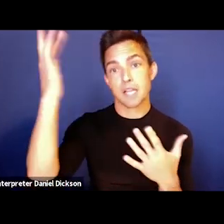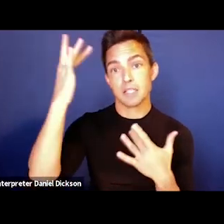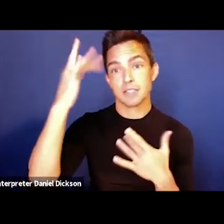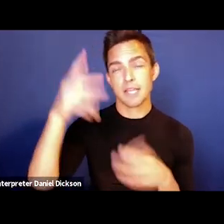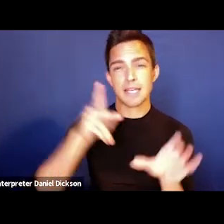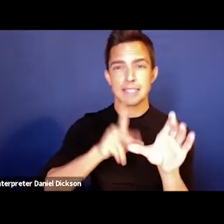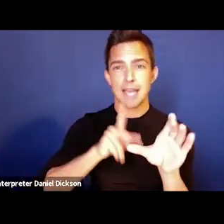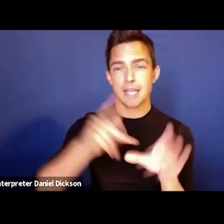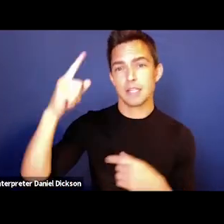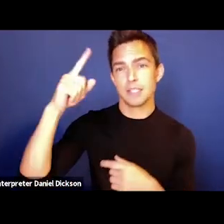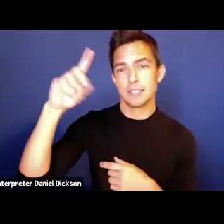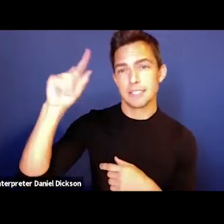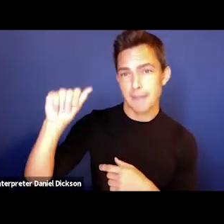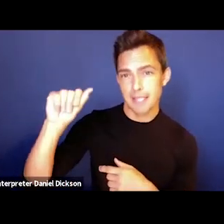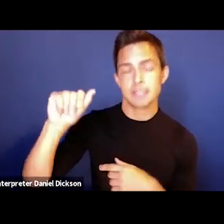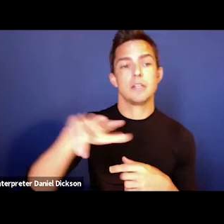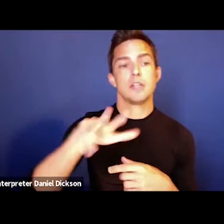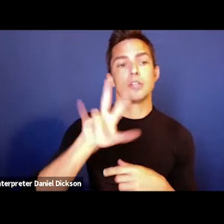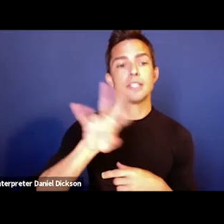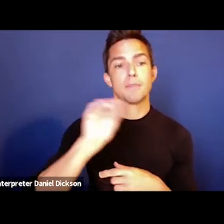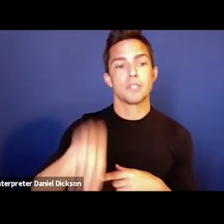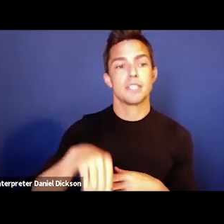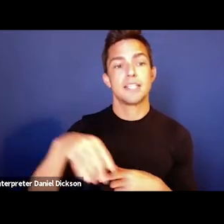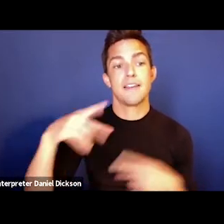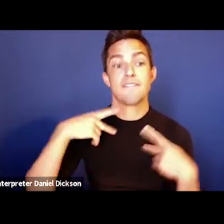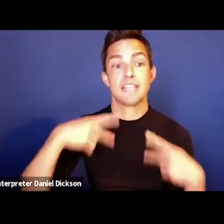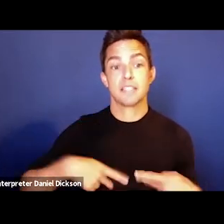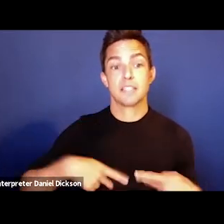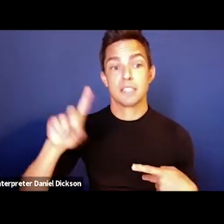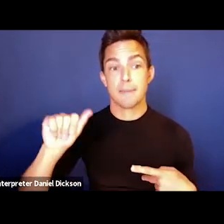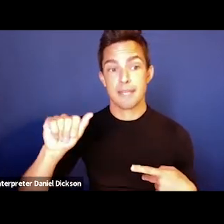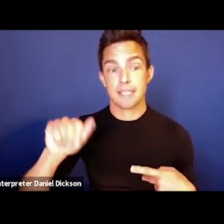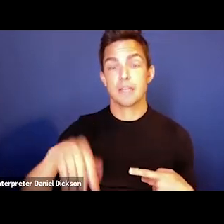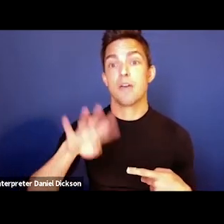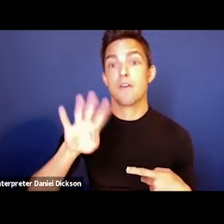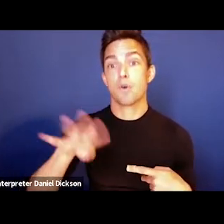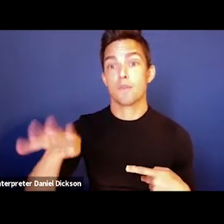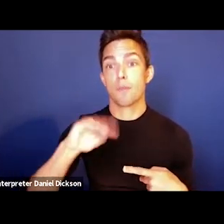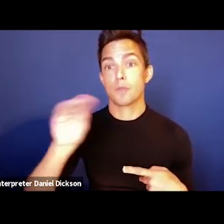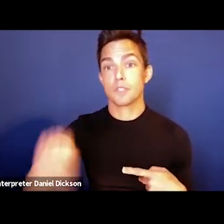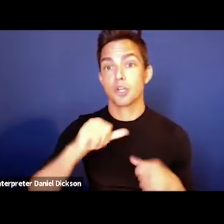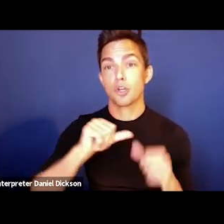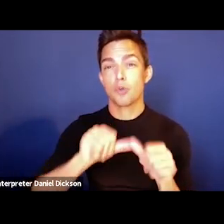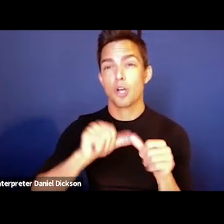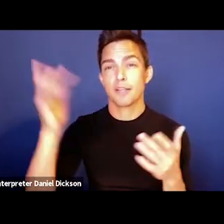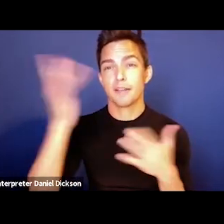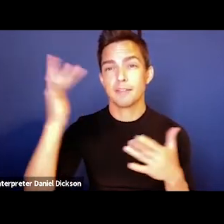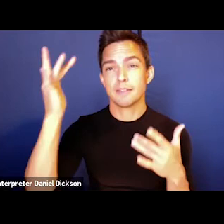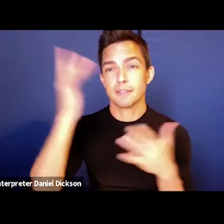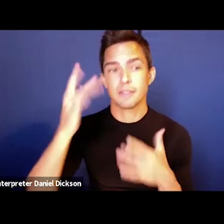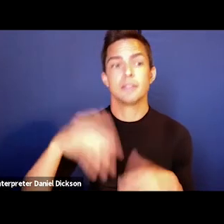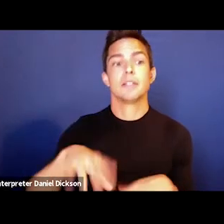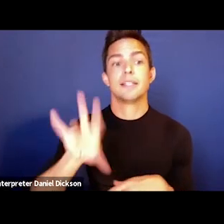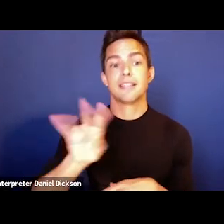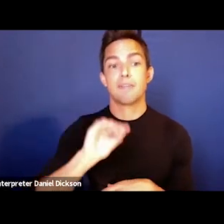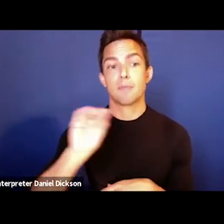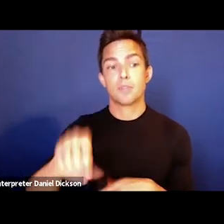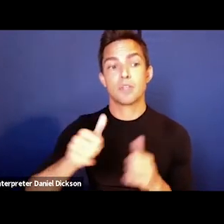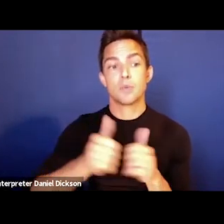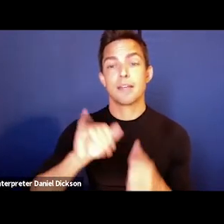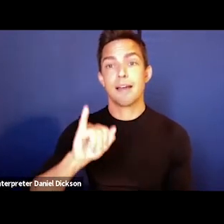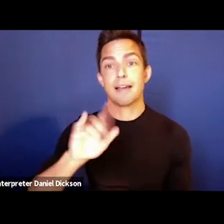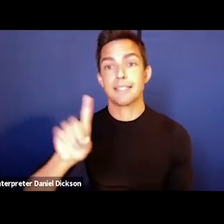disability, 37 with physical disability, 44 with chronic illness, 7 with ADD or autism